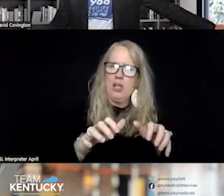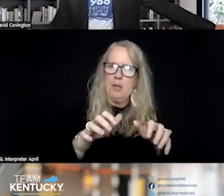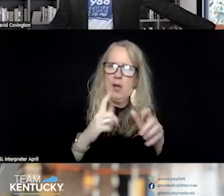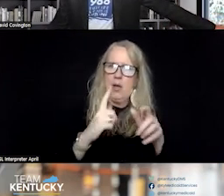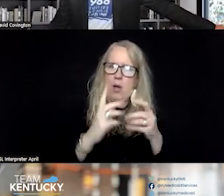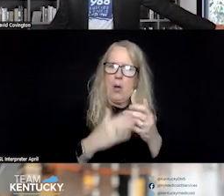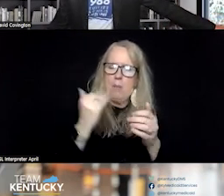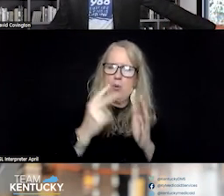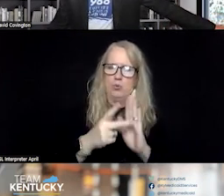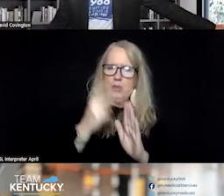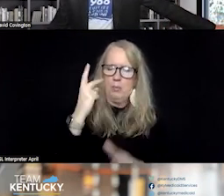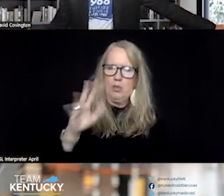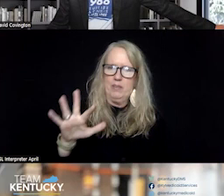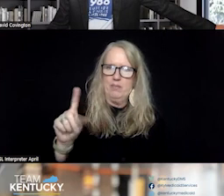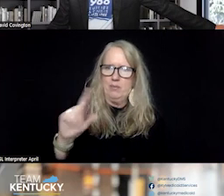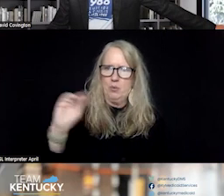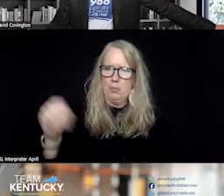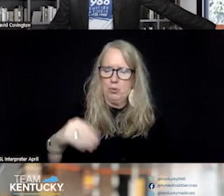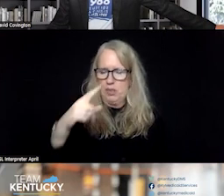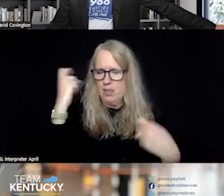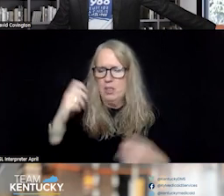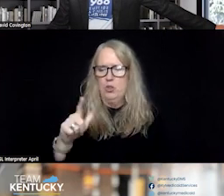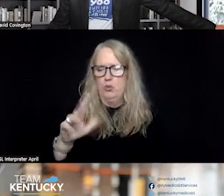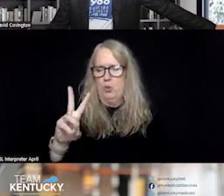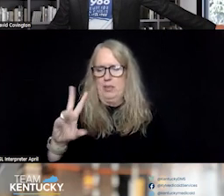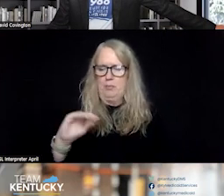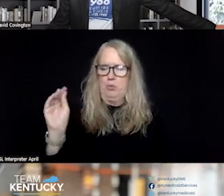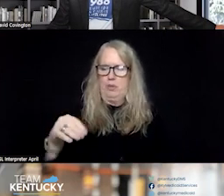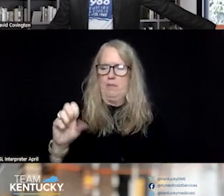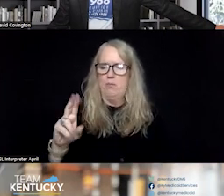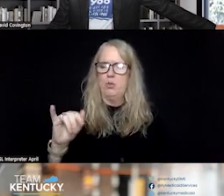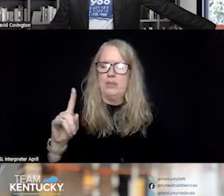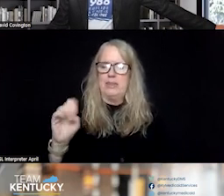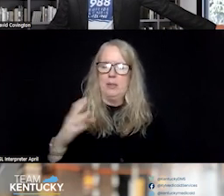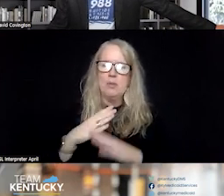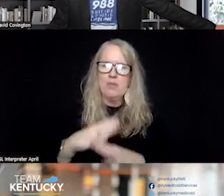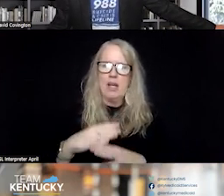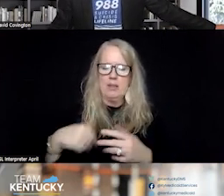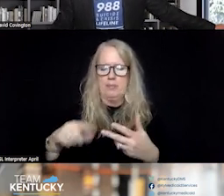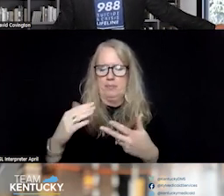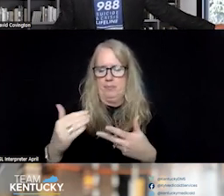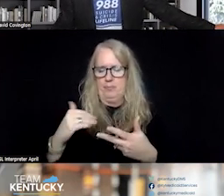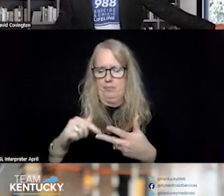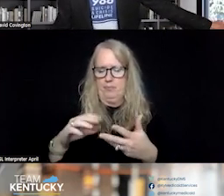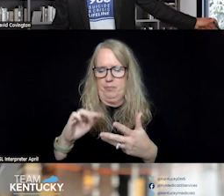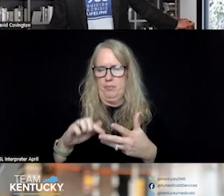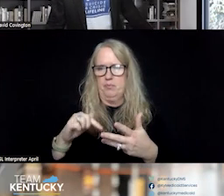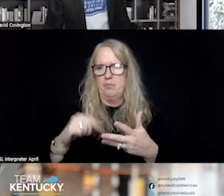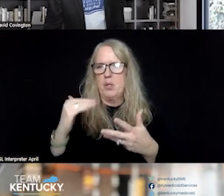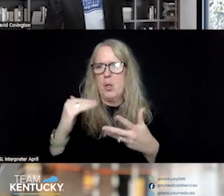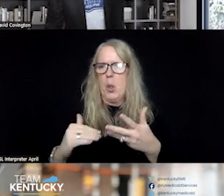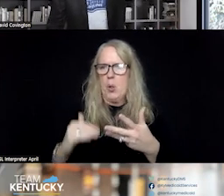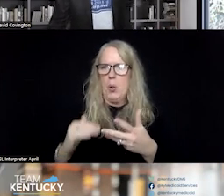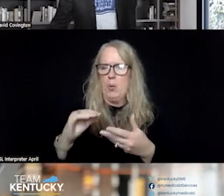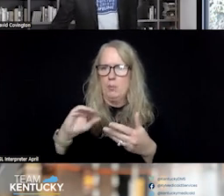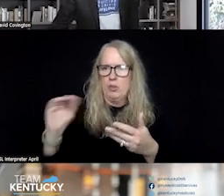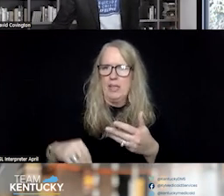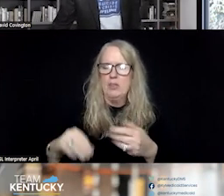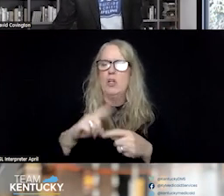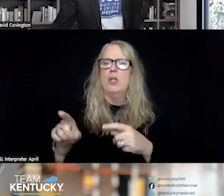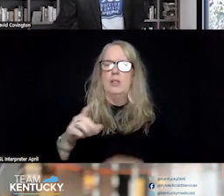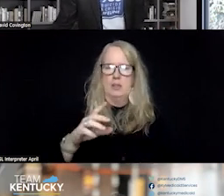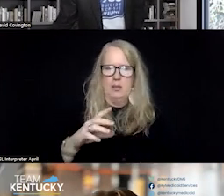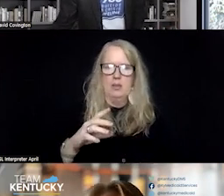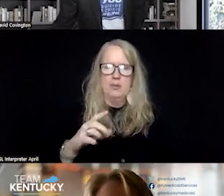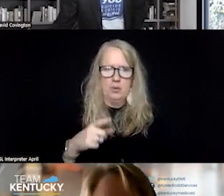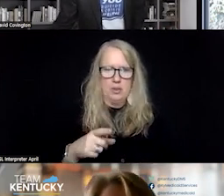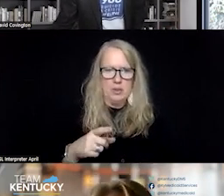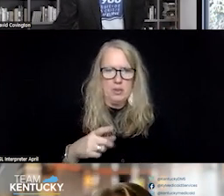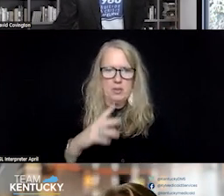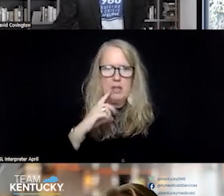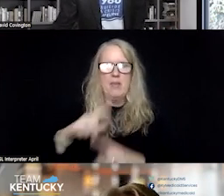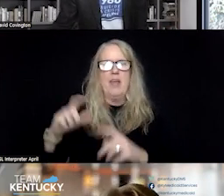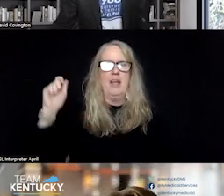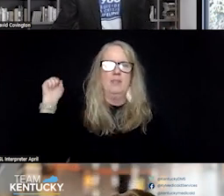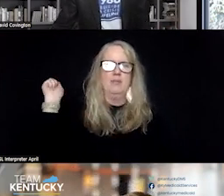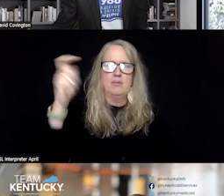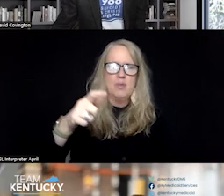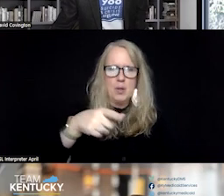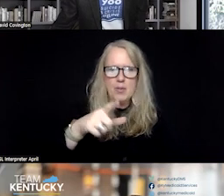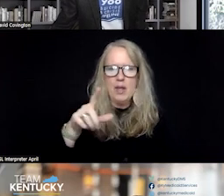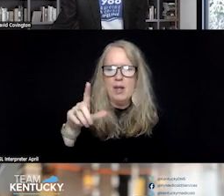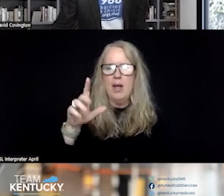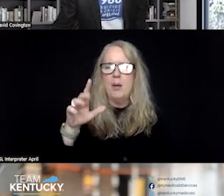DOUBLE. WHILE THROWING A LIFE PRESERVER COULD MEAN ANY OF THESE,